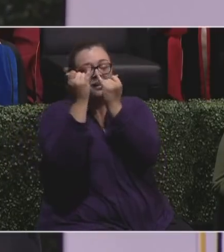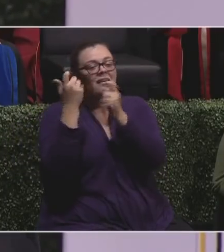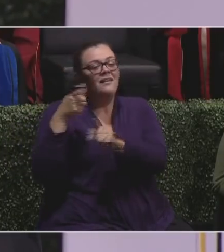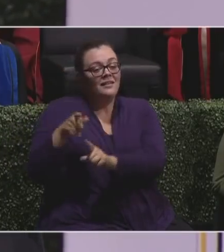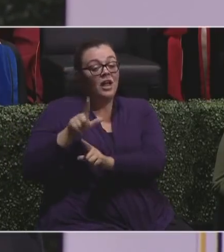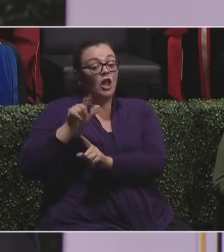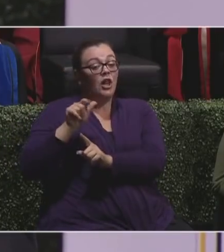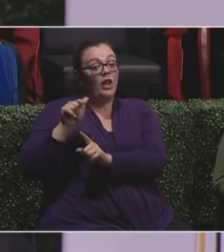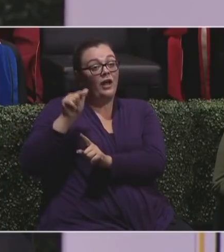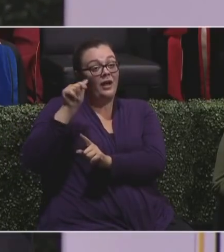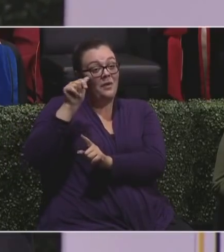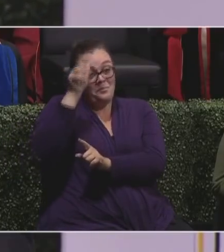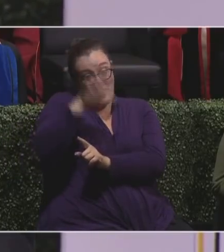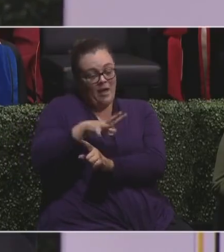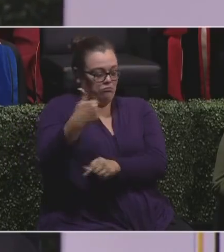AND ALL THE BILLING WAS DONE.